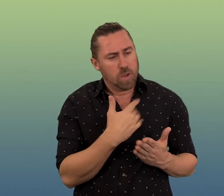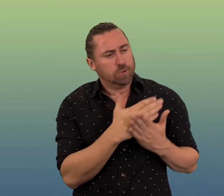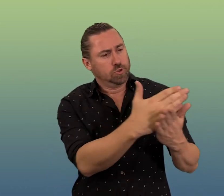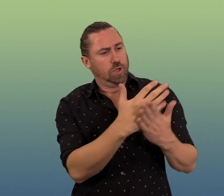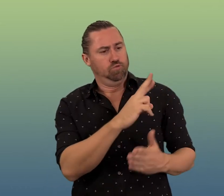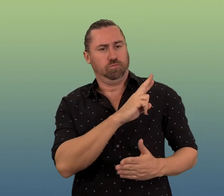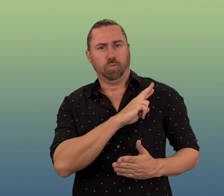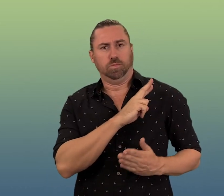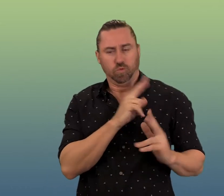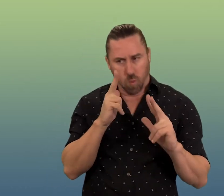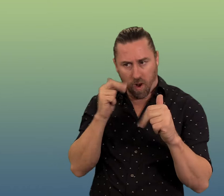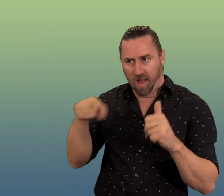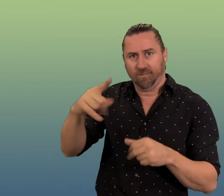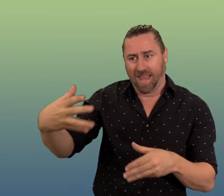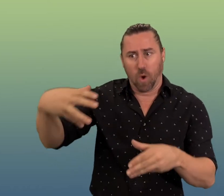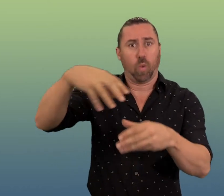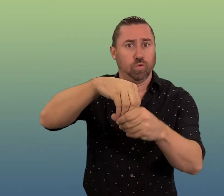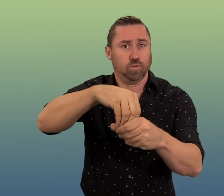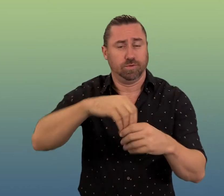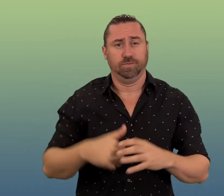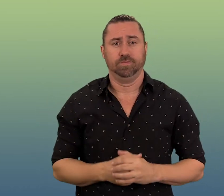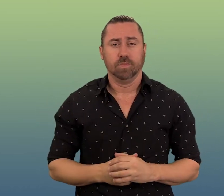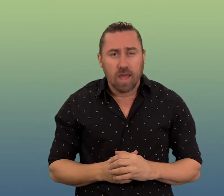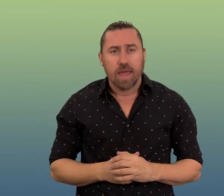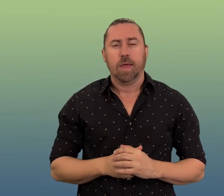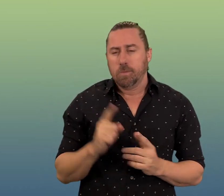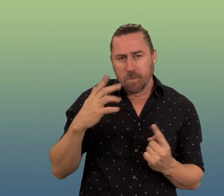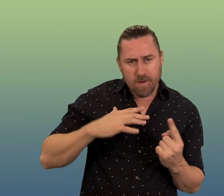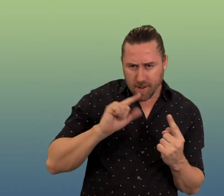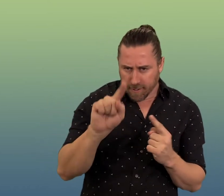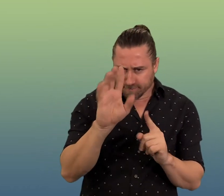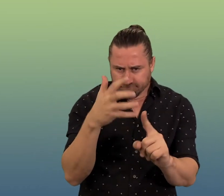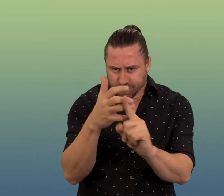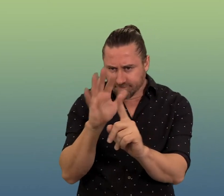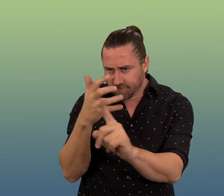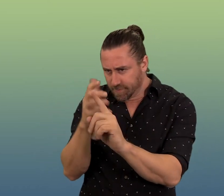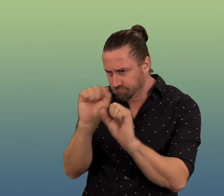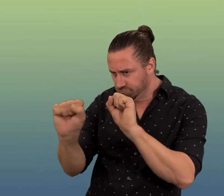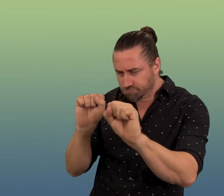shared responsibility for inclusion, individualised solutions for an accessible and